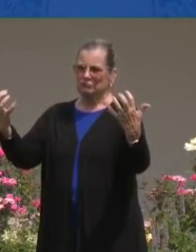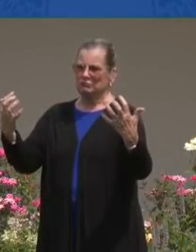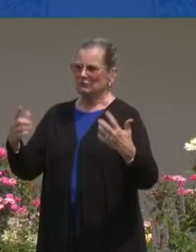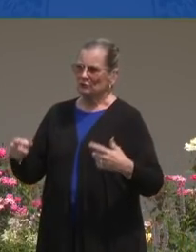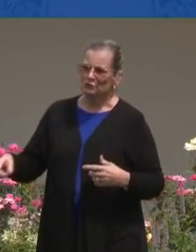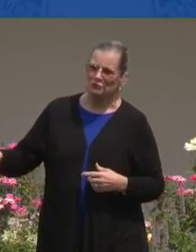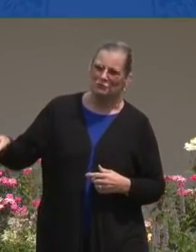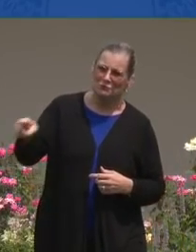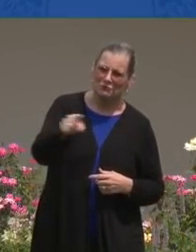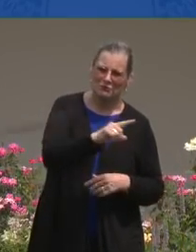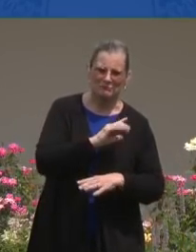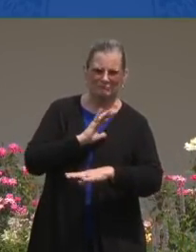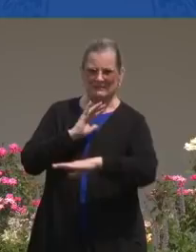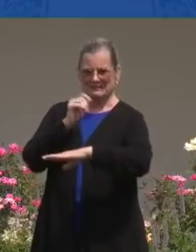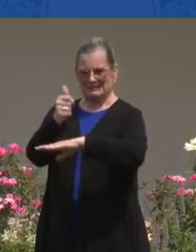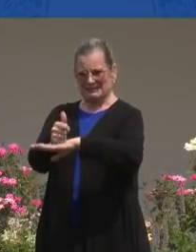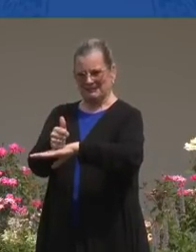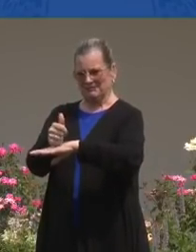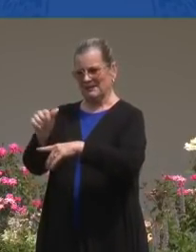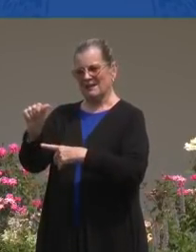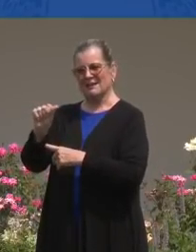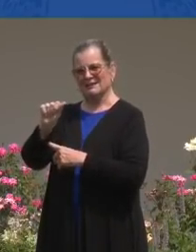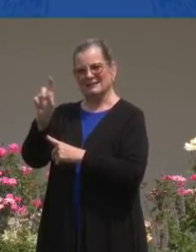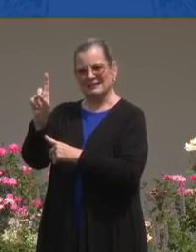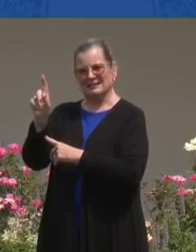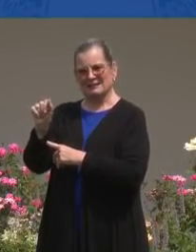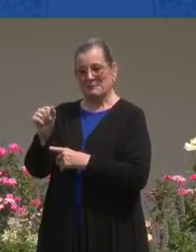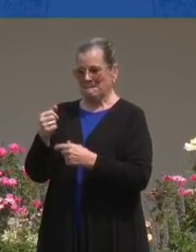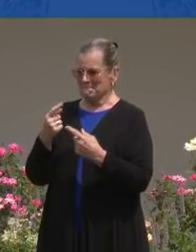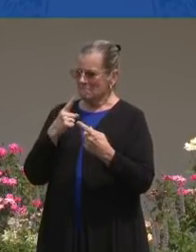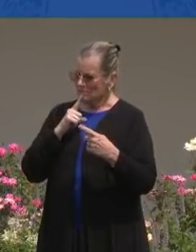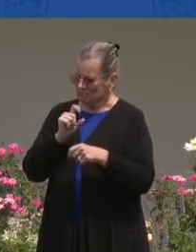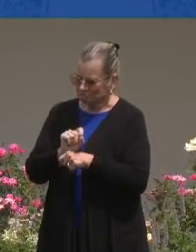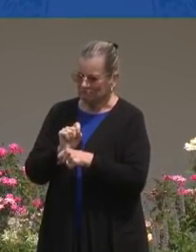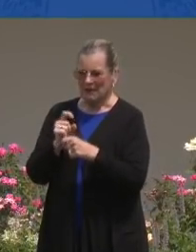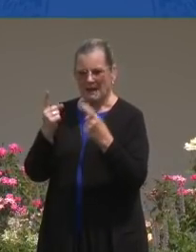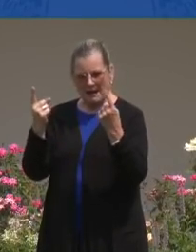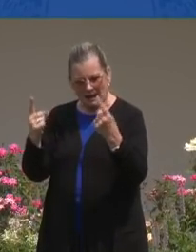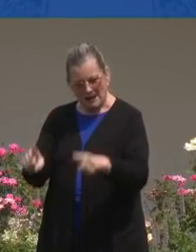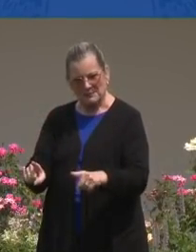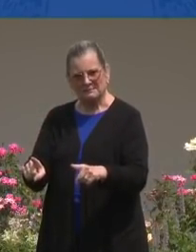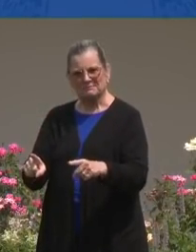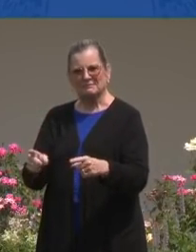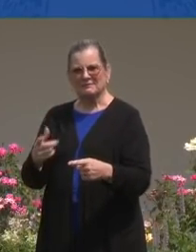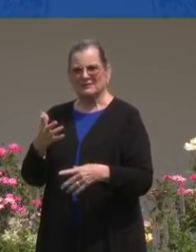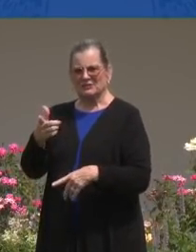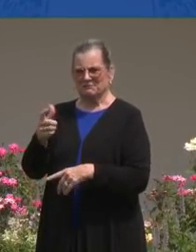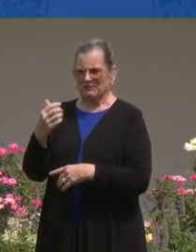The activists who gave everything they had to fight for that bill,